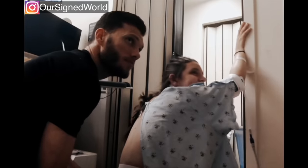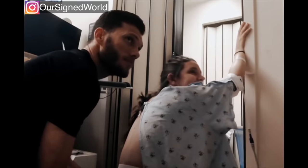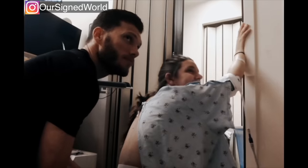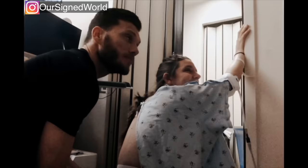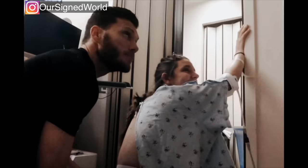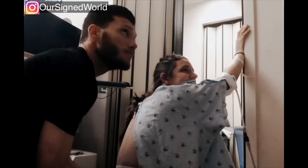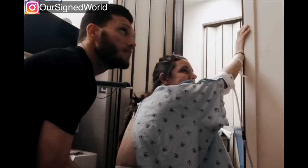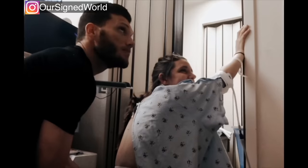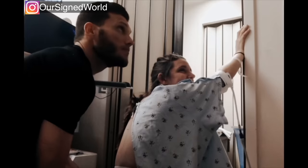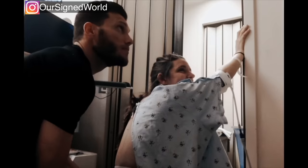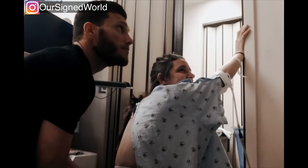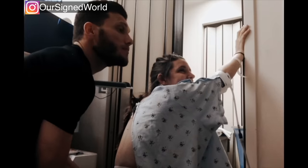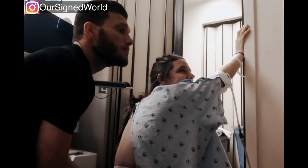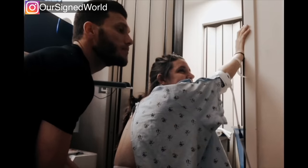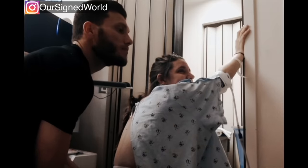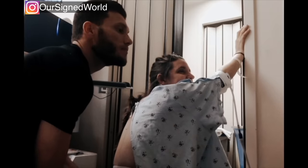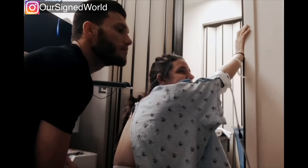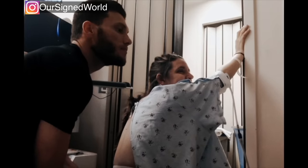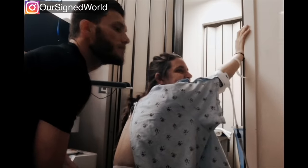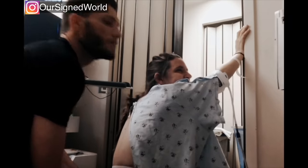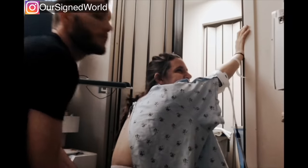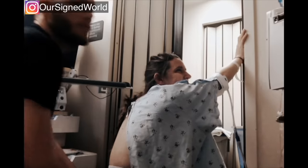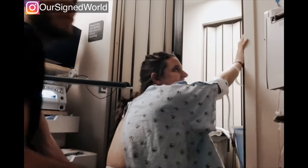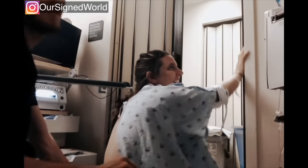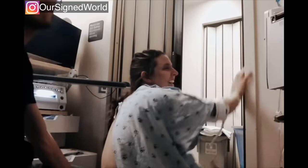Nurse: Hi, I'm going on my break now. C: Hi. okay.